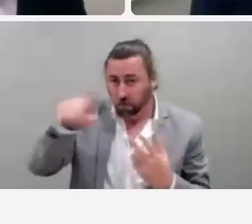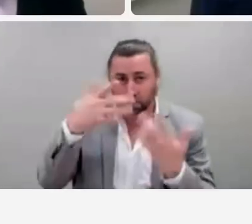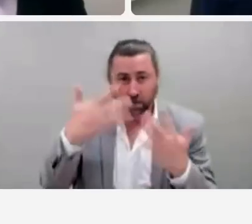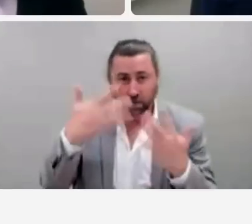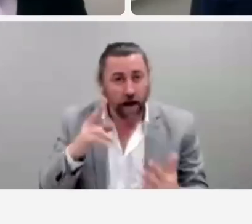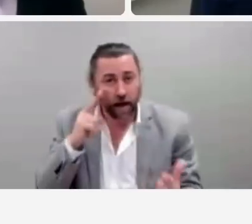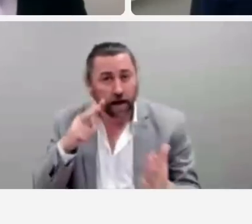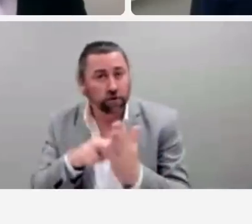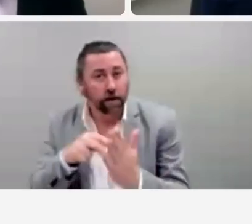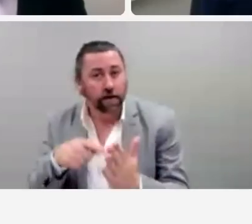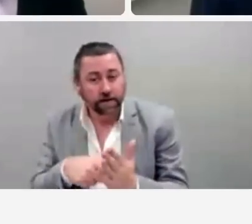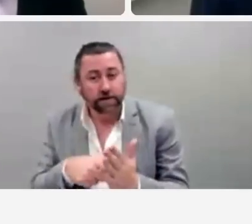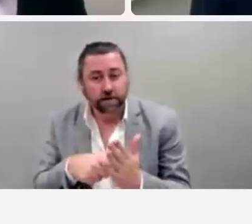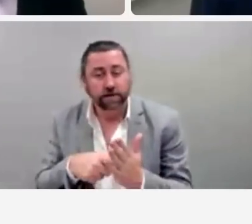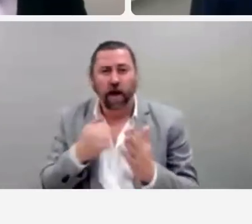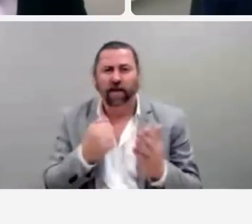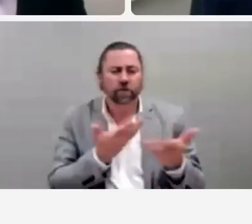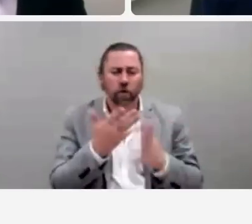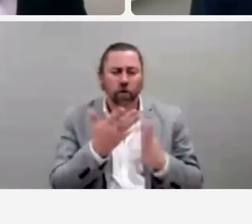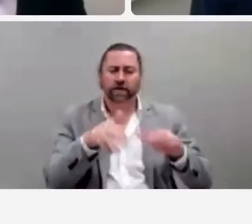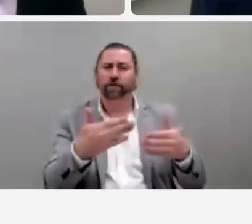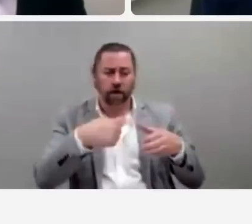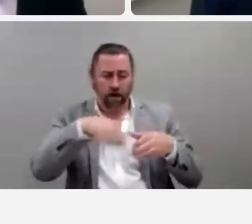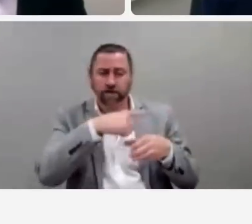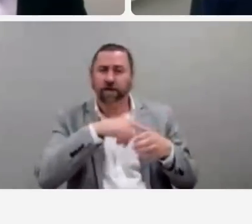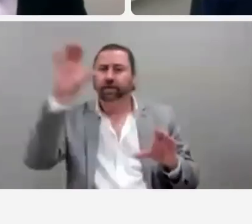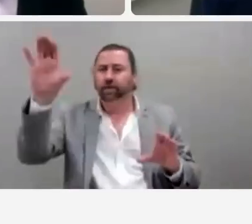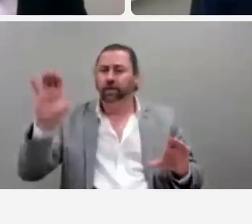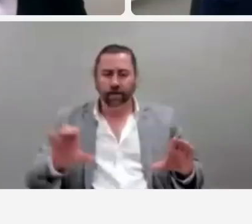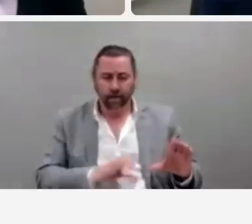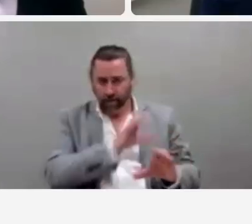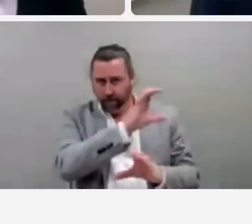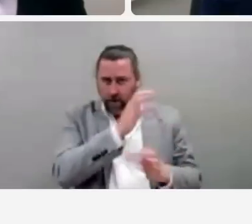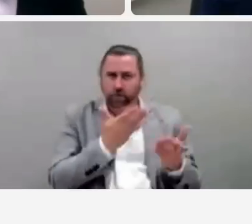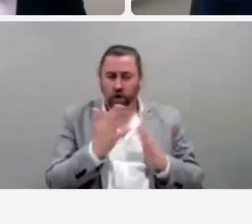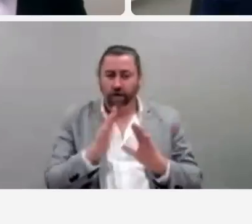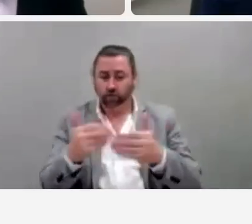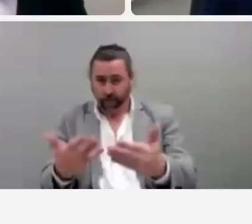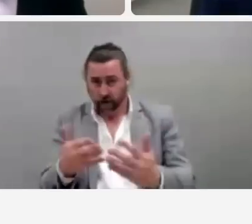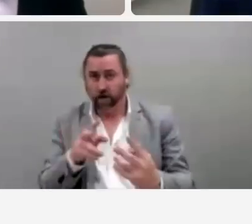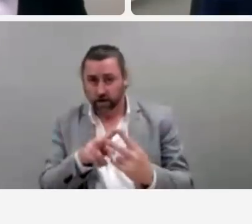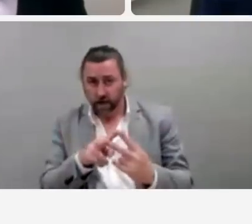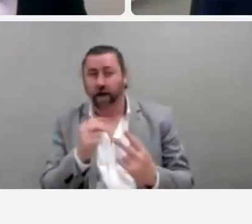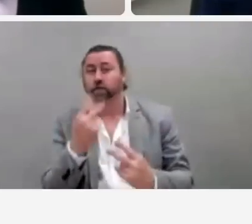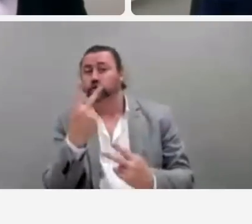There are consortium of providers in each state and territory and two focusing on rural and remote.